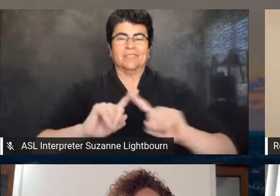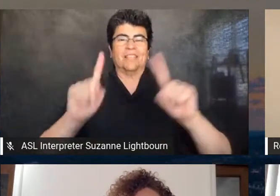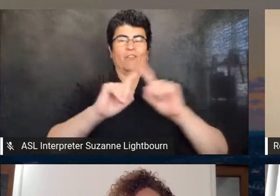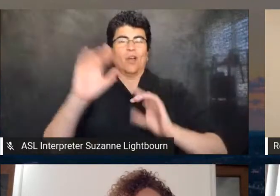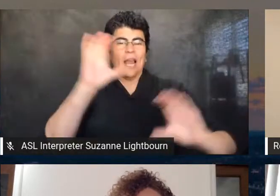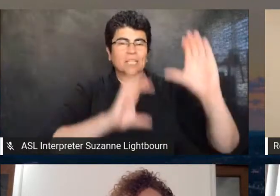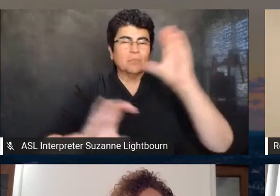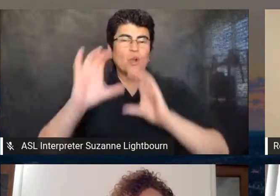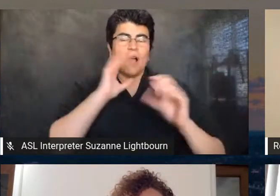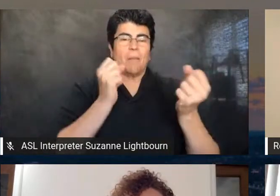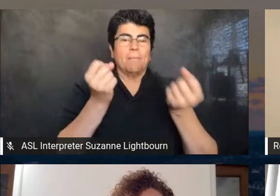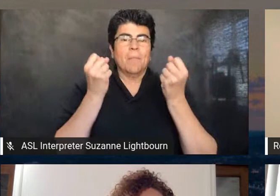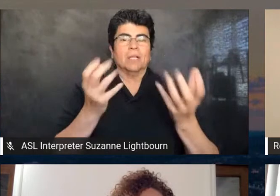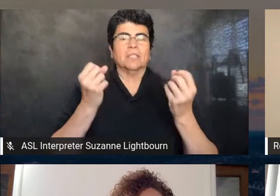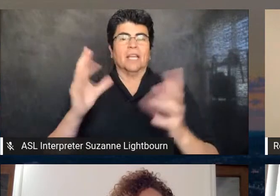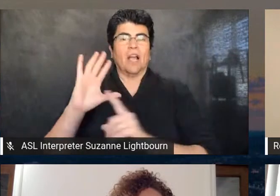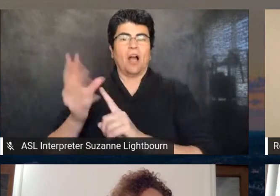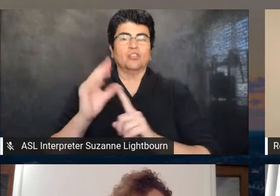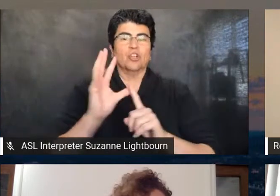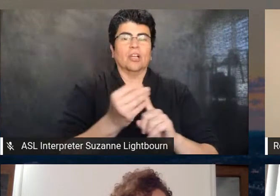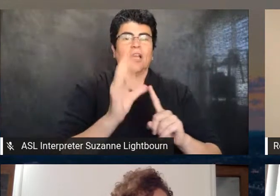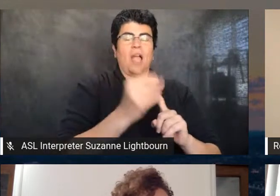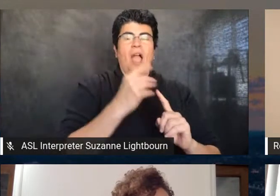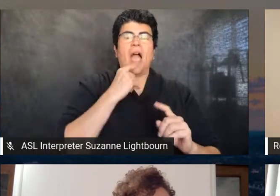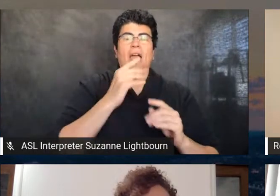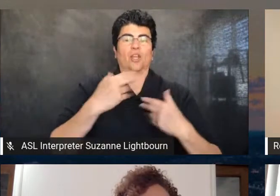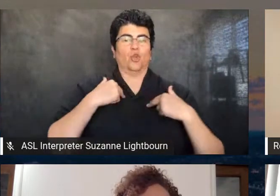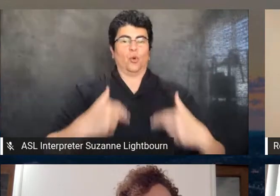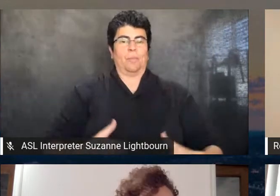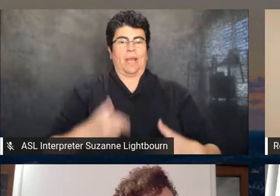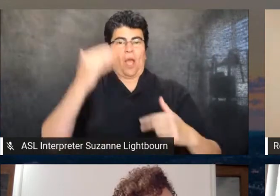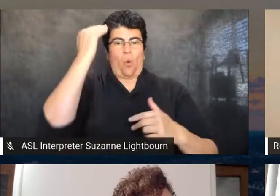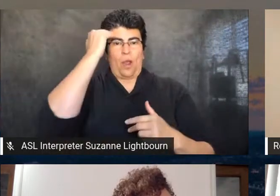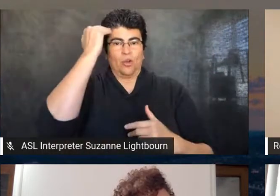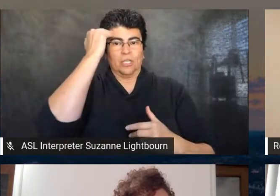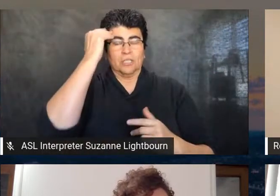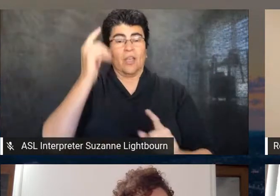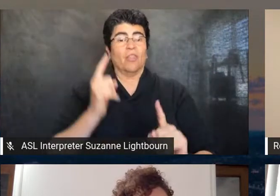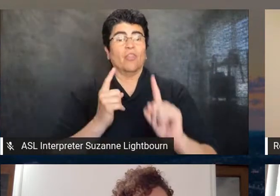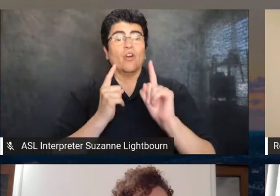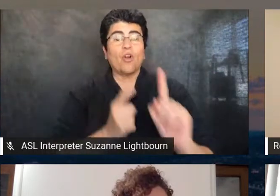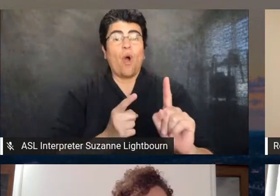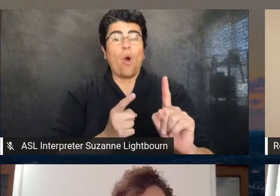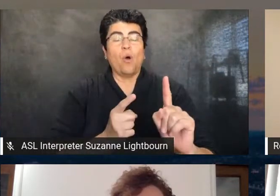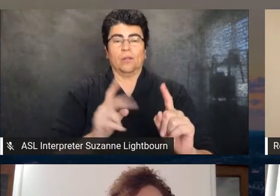of multiculturalism and human awareness. The goal, unity.